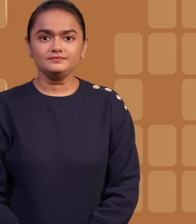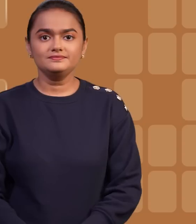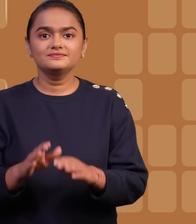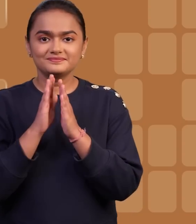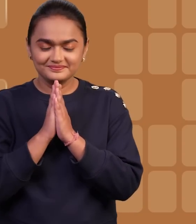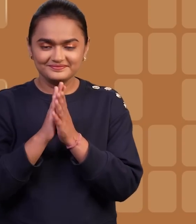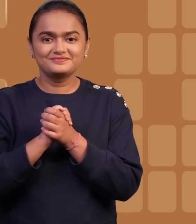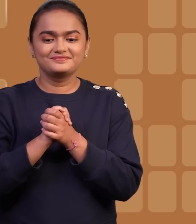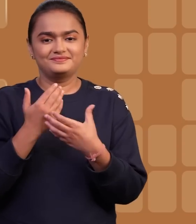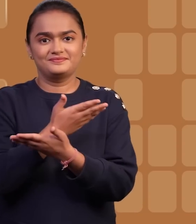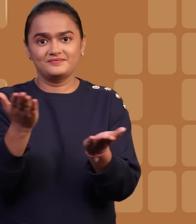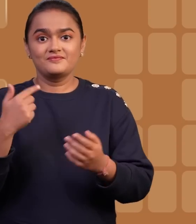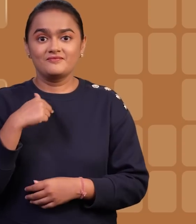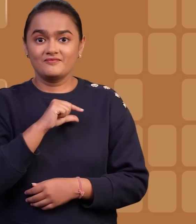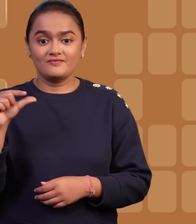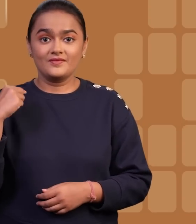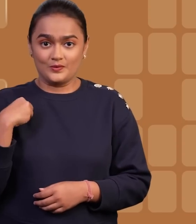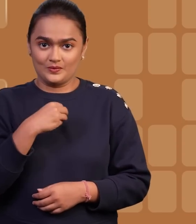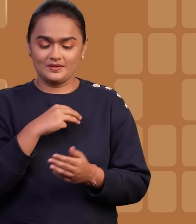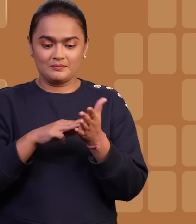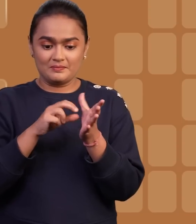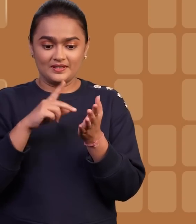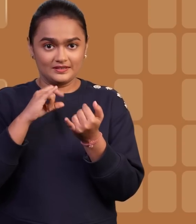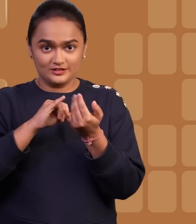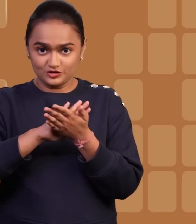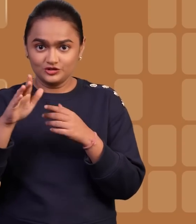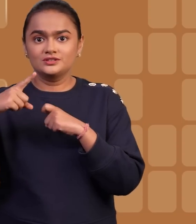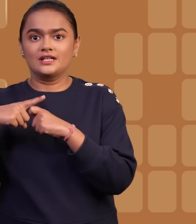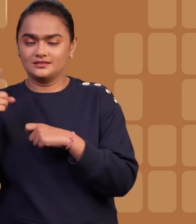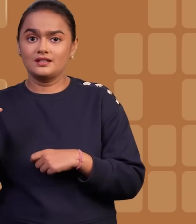Namaste, everyone! I'm Dr. Manish Kachhara and I'm a dentist.